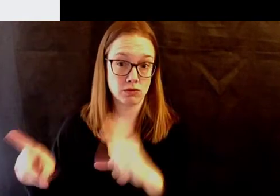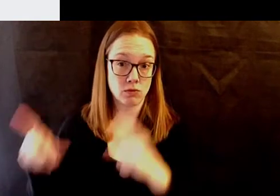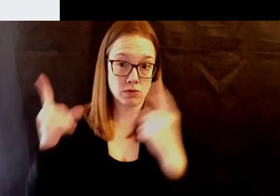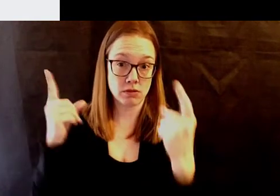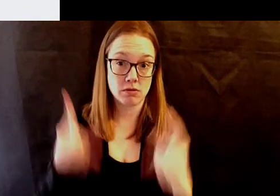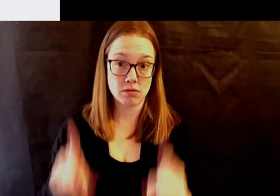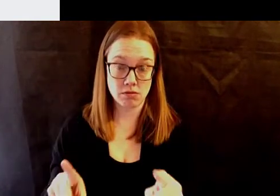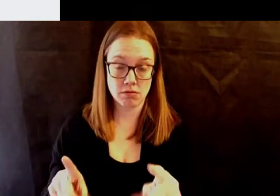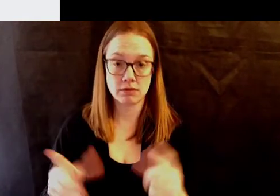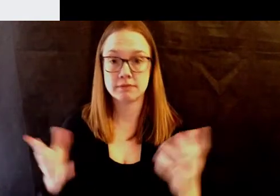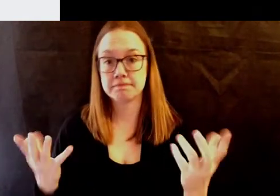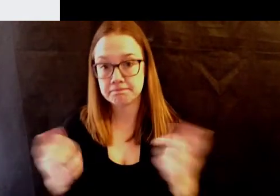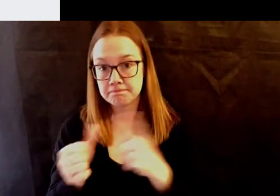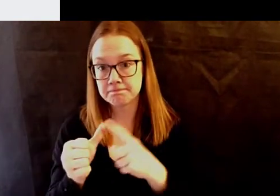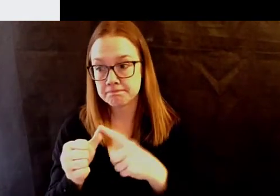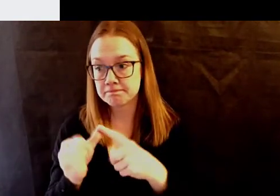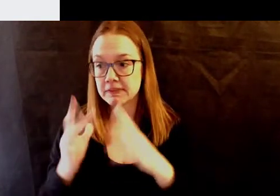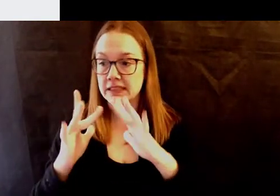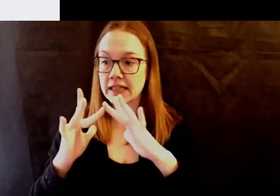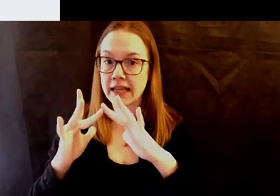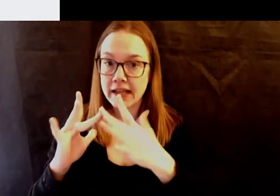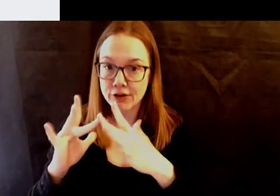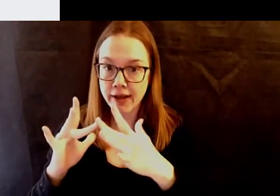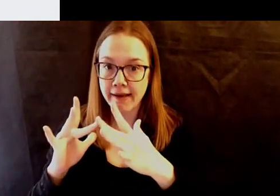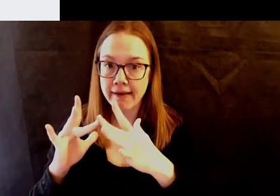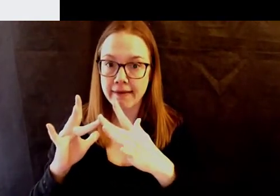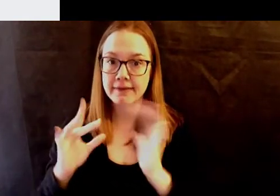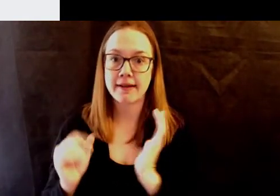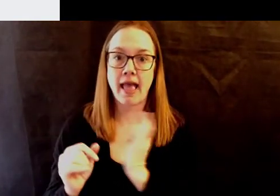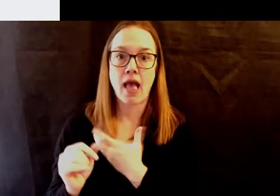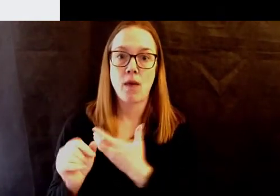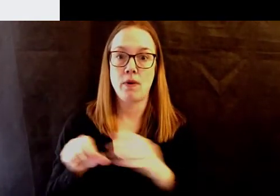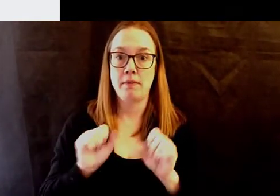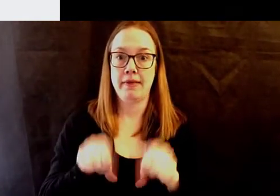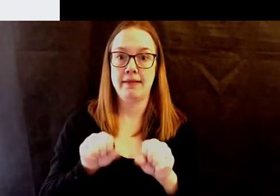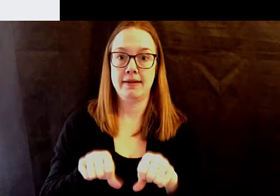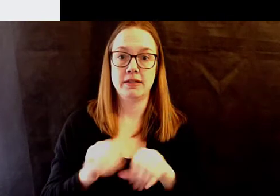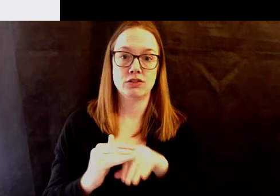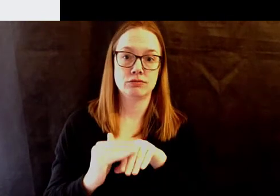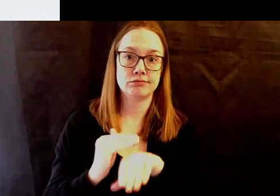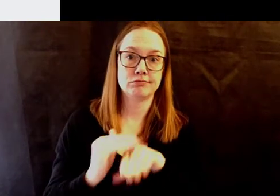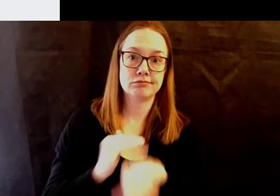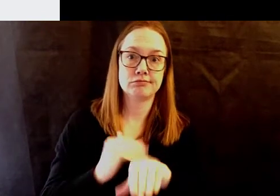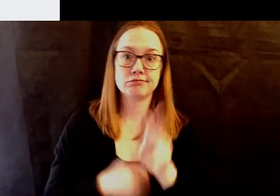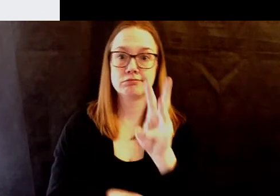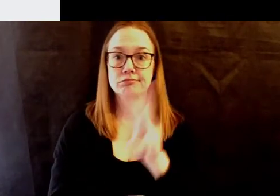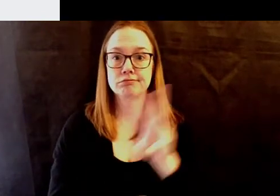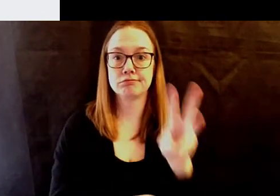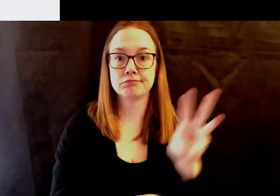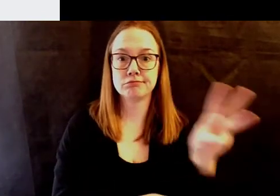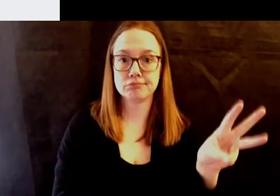With the internet and our ability to access the World Wide Web, we really